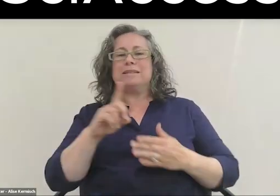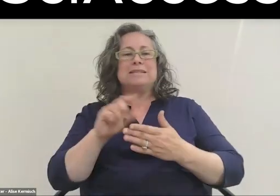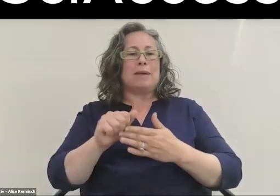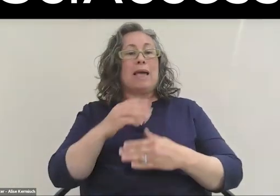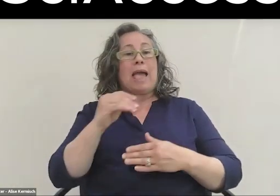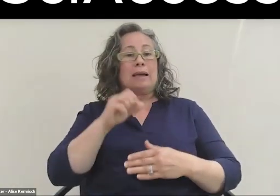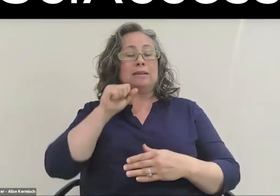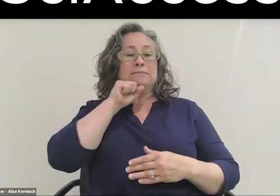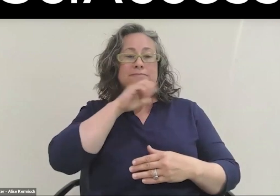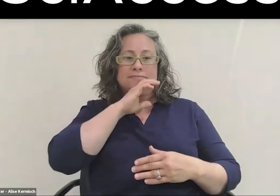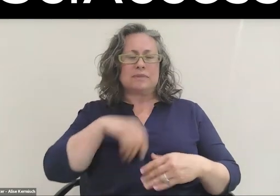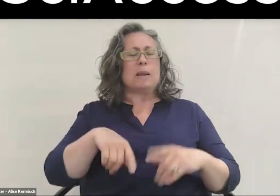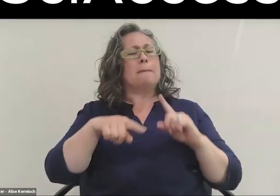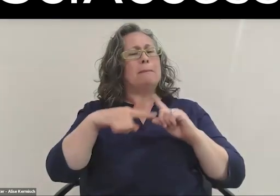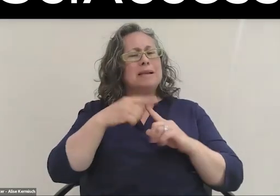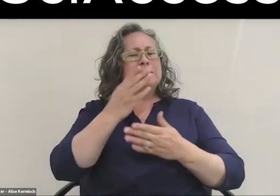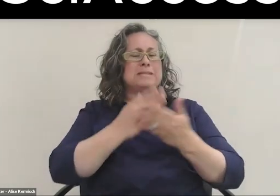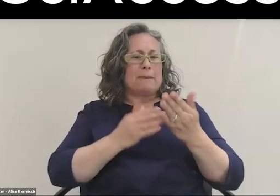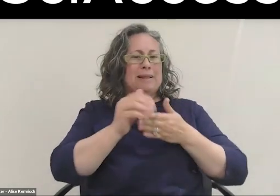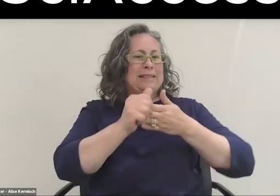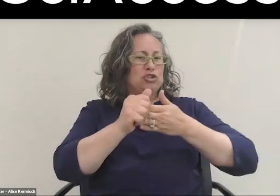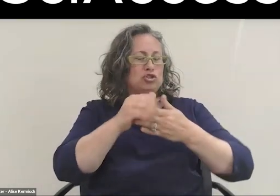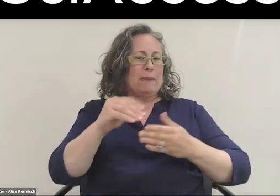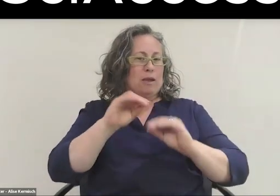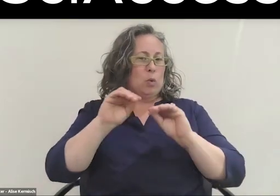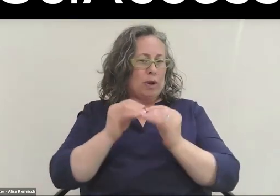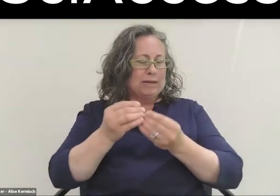There's an element of leadership and organization in what the students do.